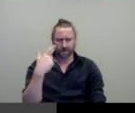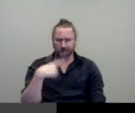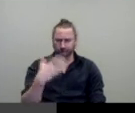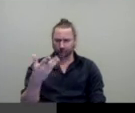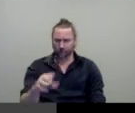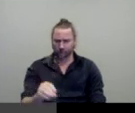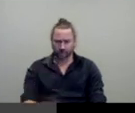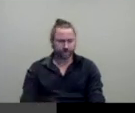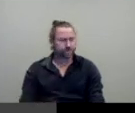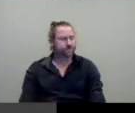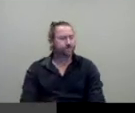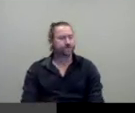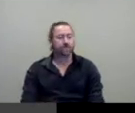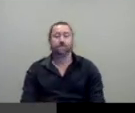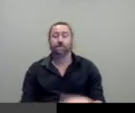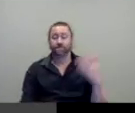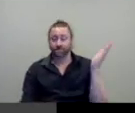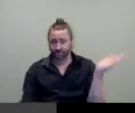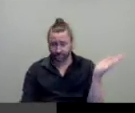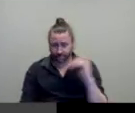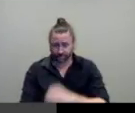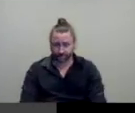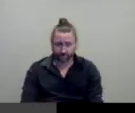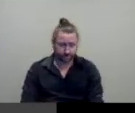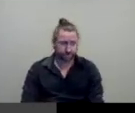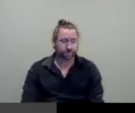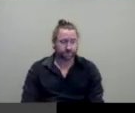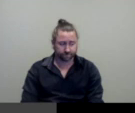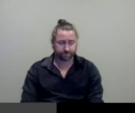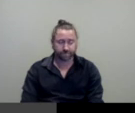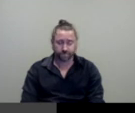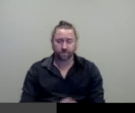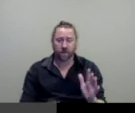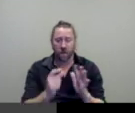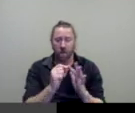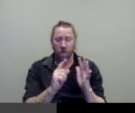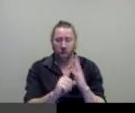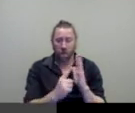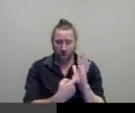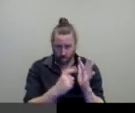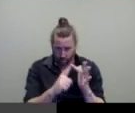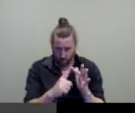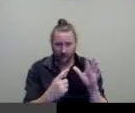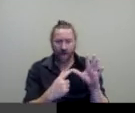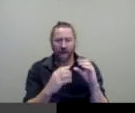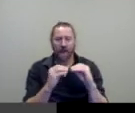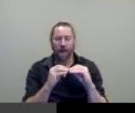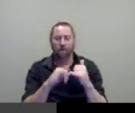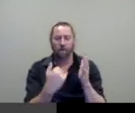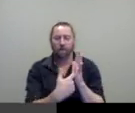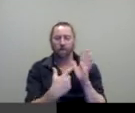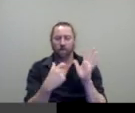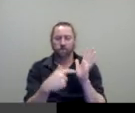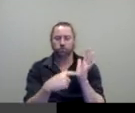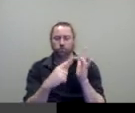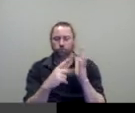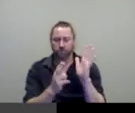the first answer lies here in pure abstraction pure abstraction describes artworks that